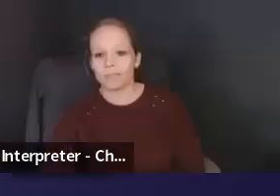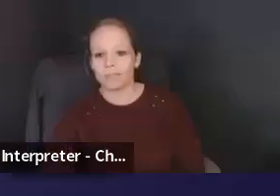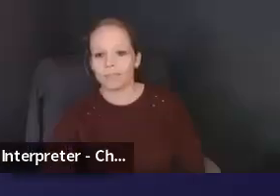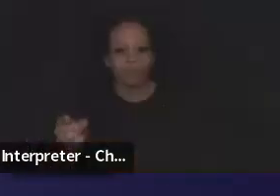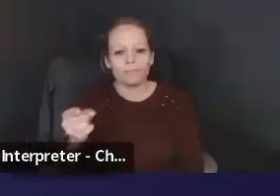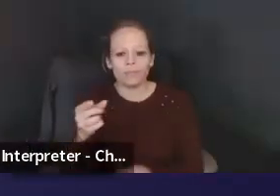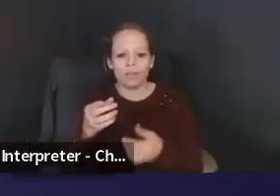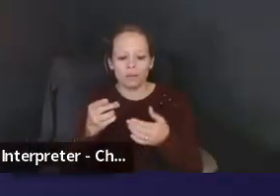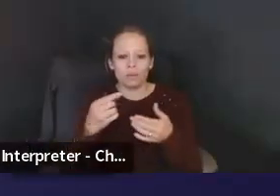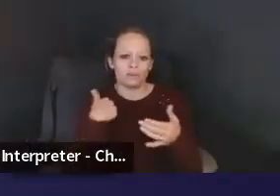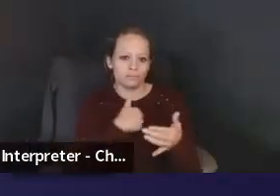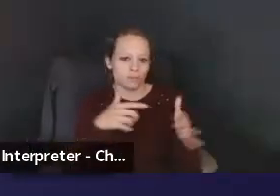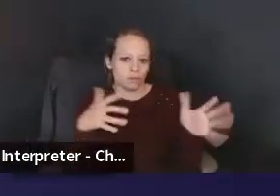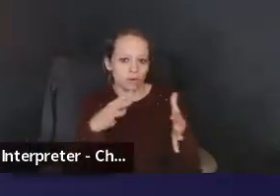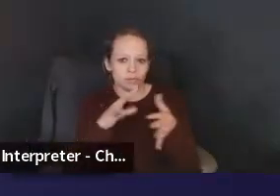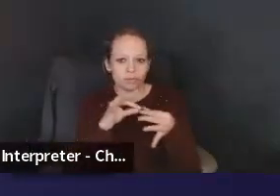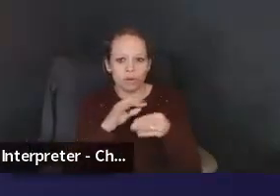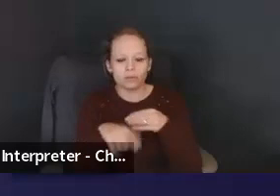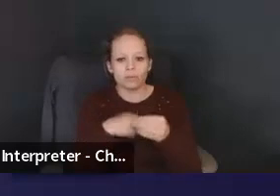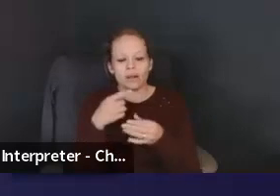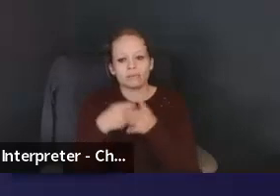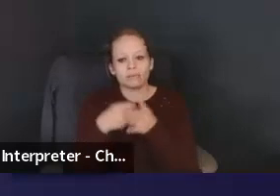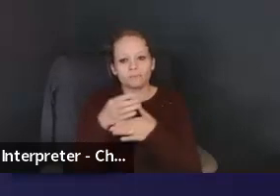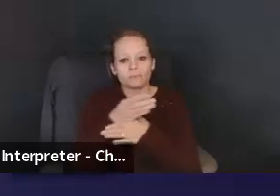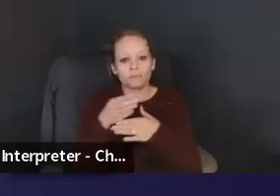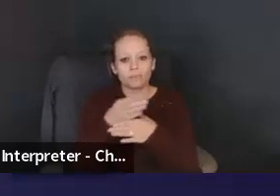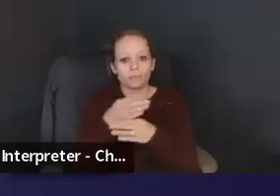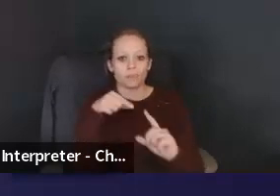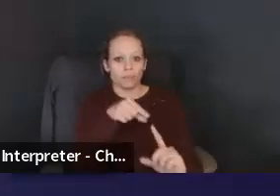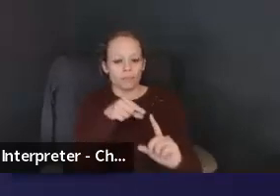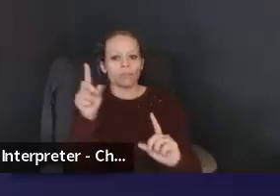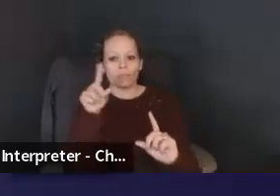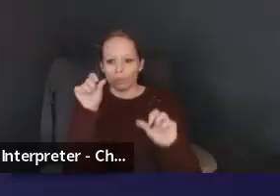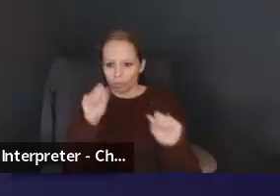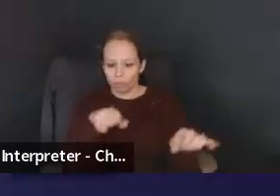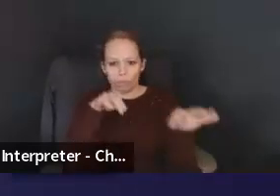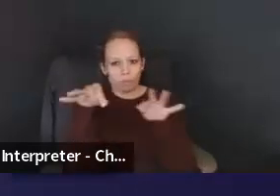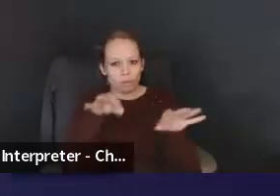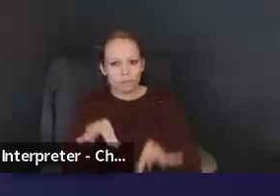before and here's a place to give the fullest accounting of your organization's capacity and